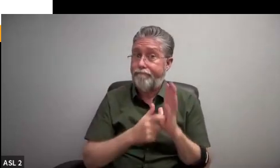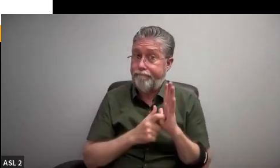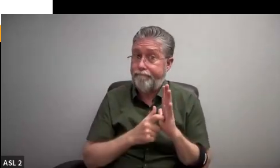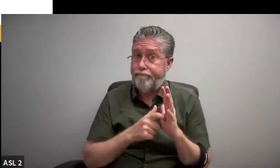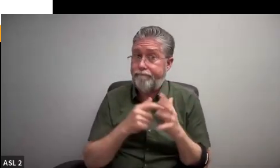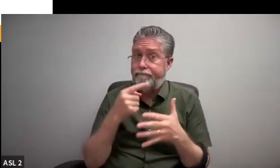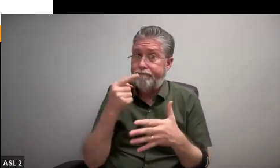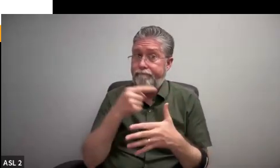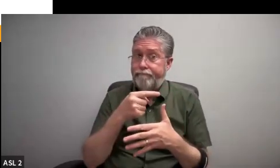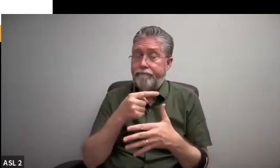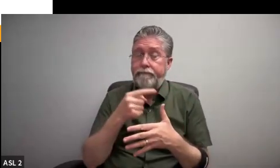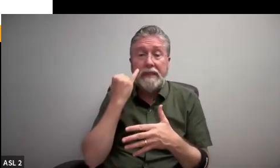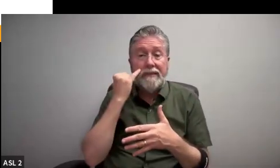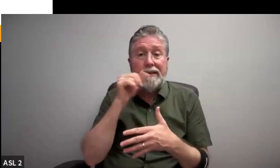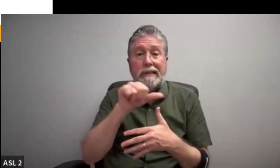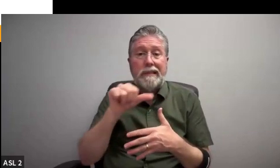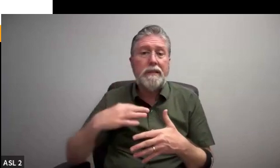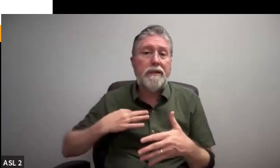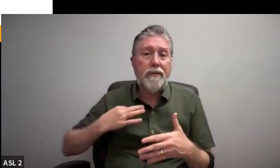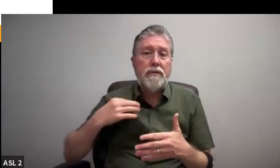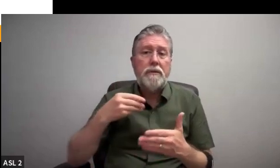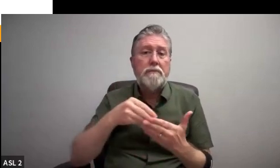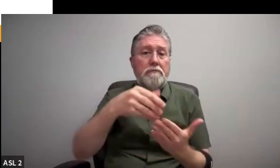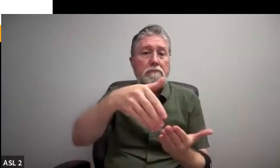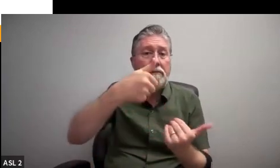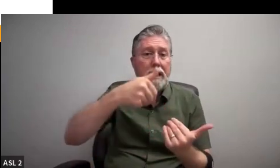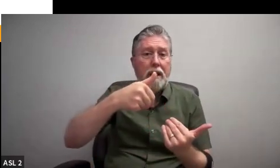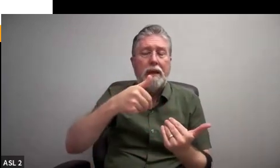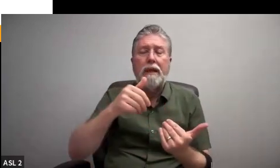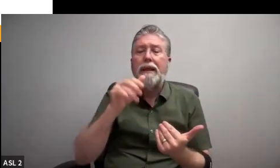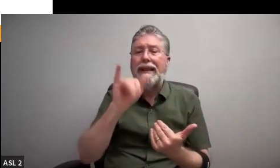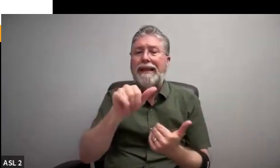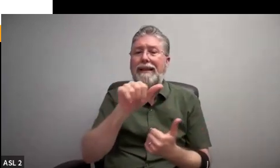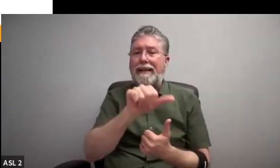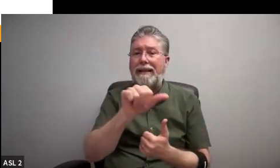if a AAA voluntarily returns funds, the AAA must provide evidence that